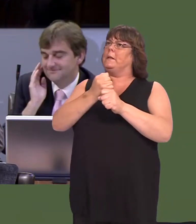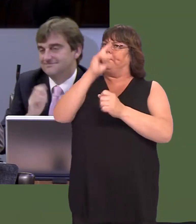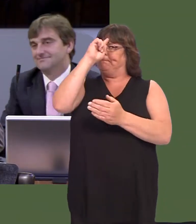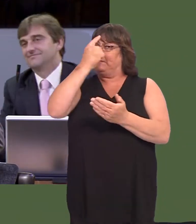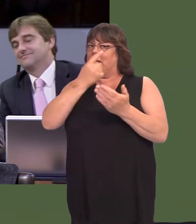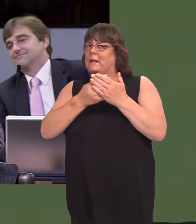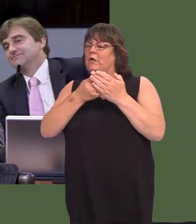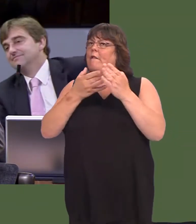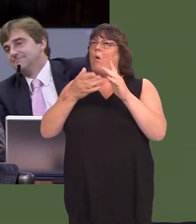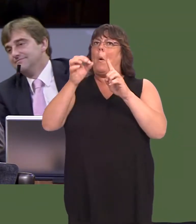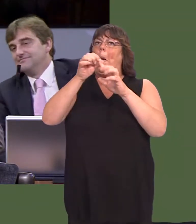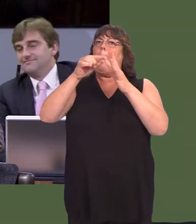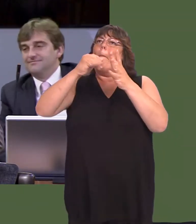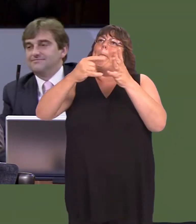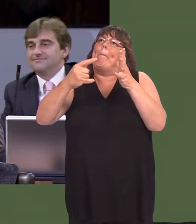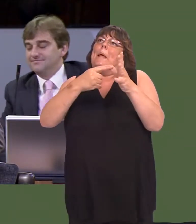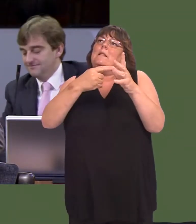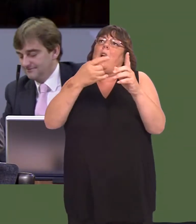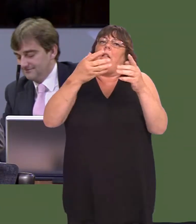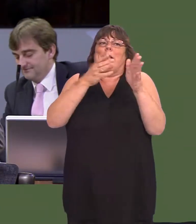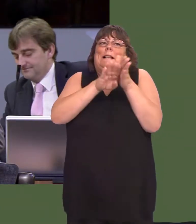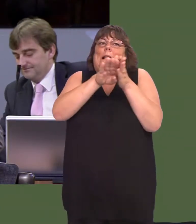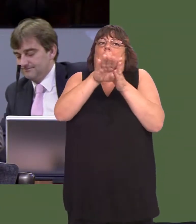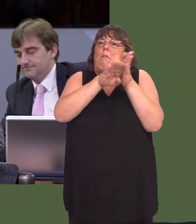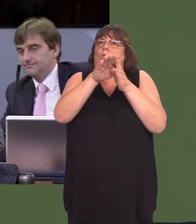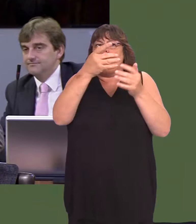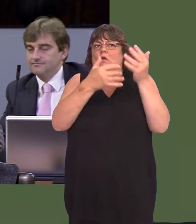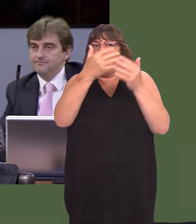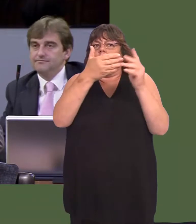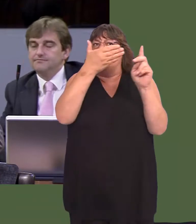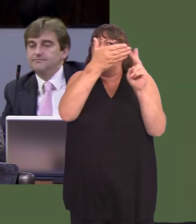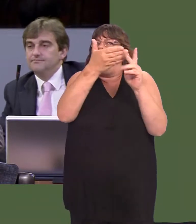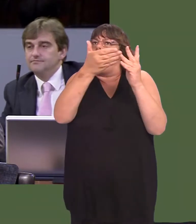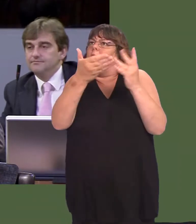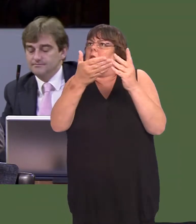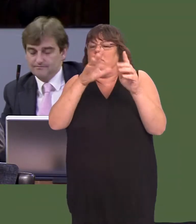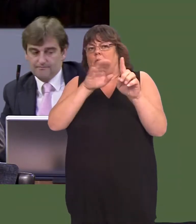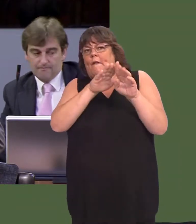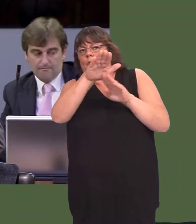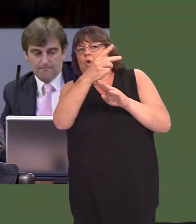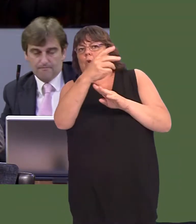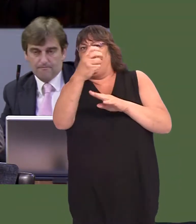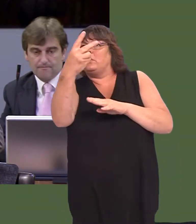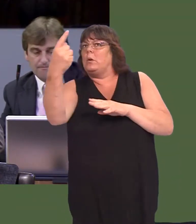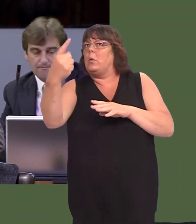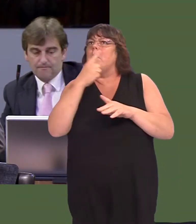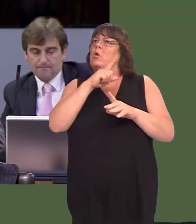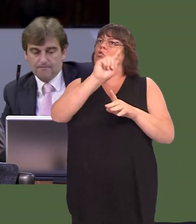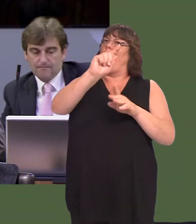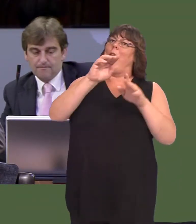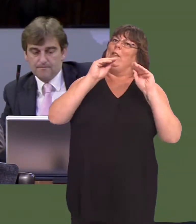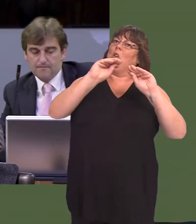the targets for the PISA examination results for 2021, because your education Secretary